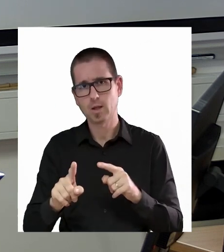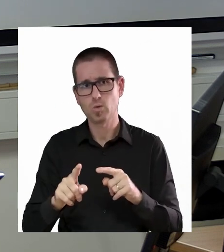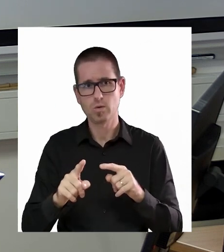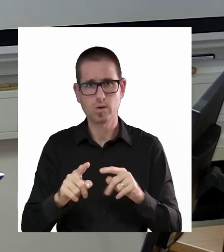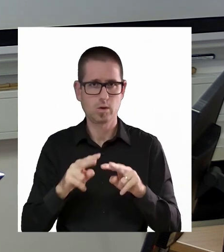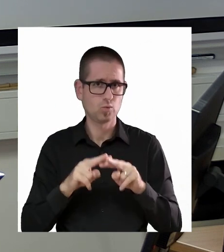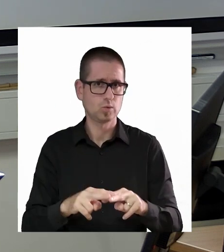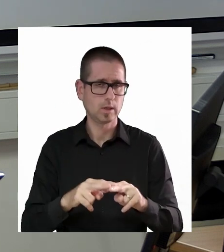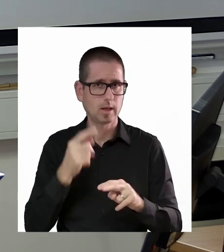impairment.